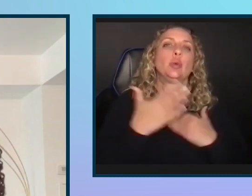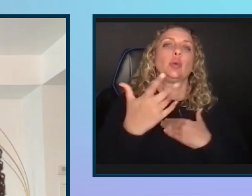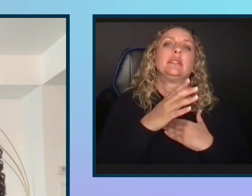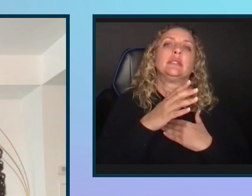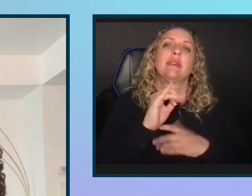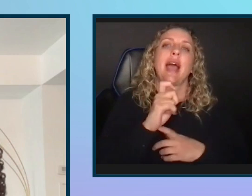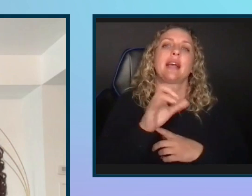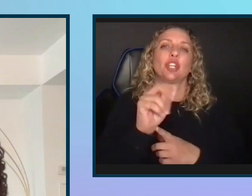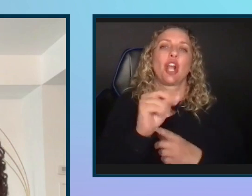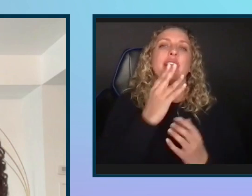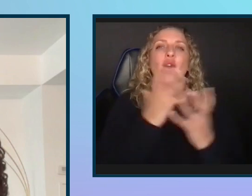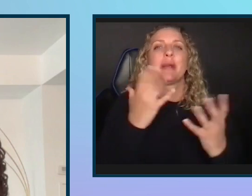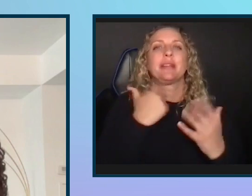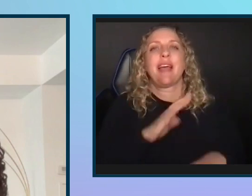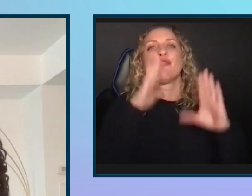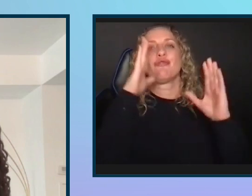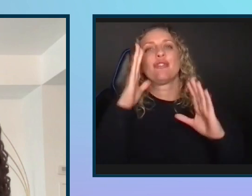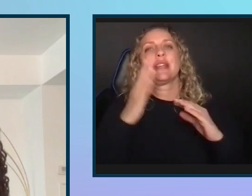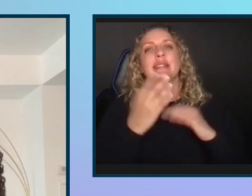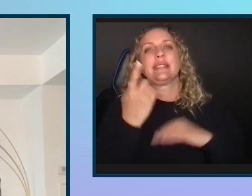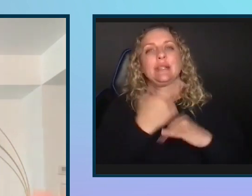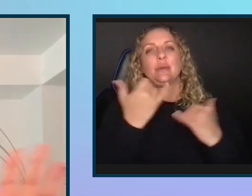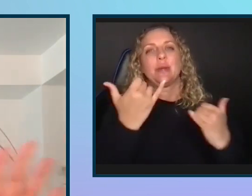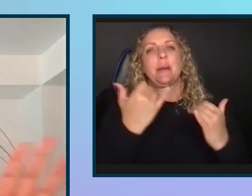Thank you very much and have a great day today. Thank you.